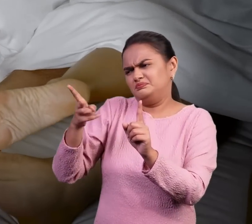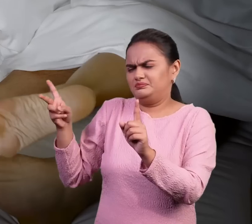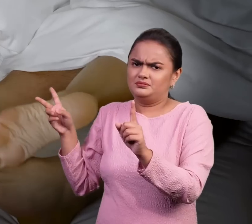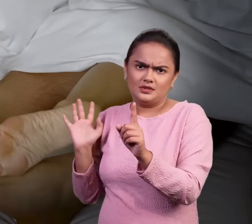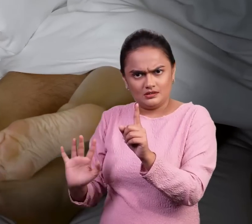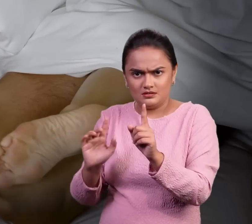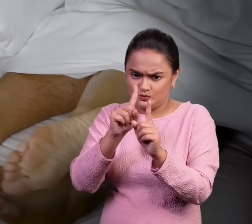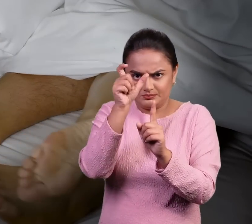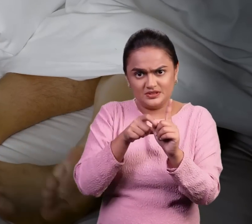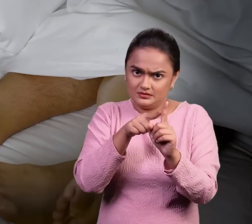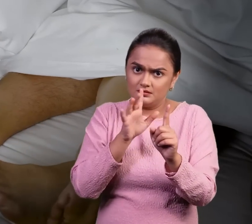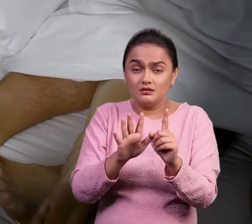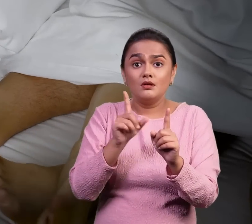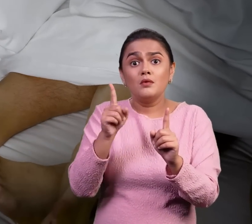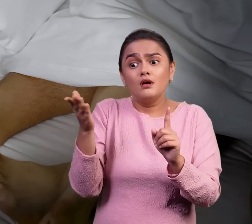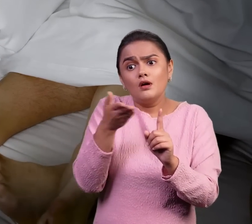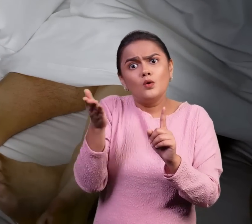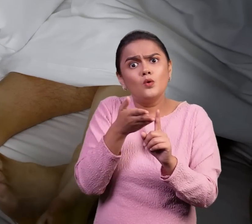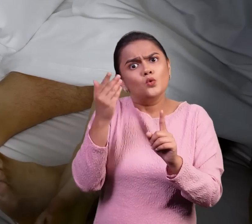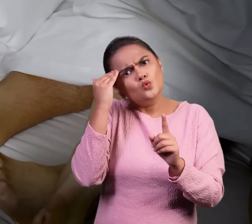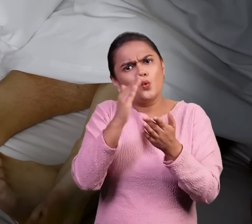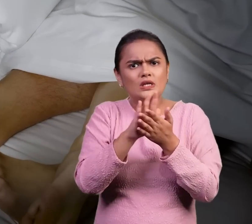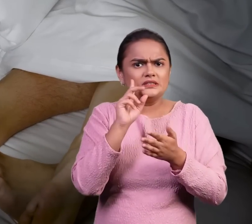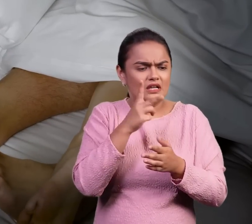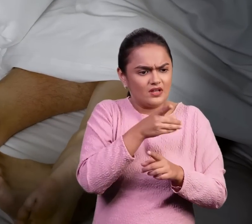but they know about each other's HIV status.